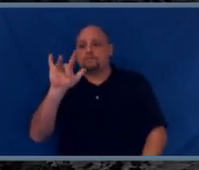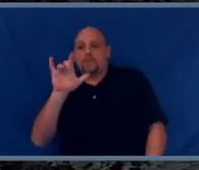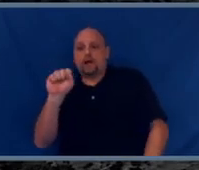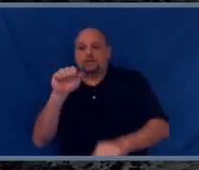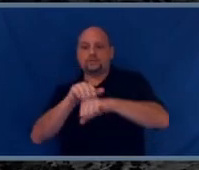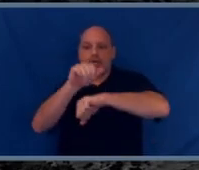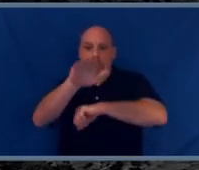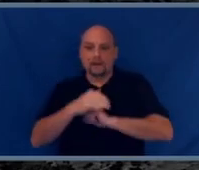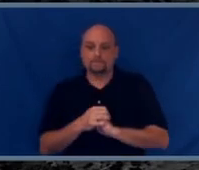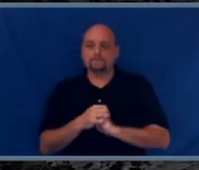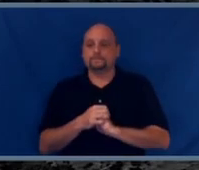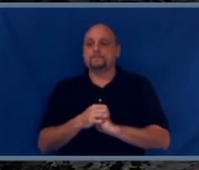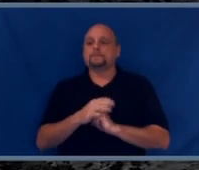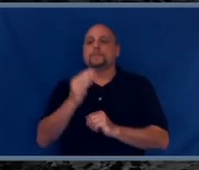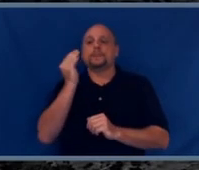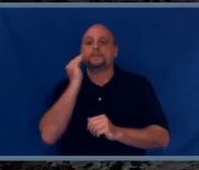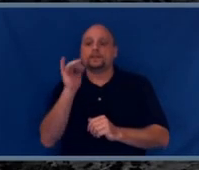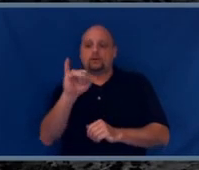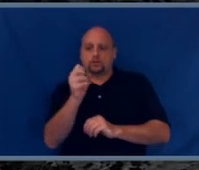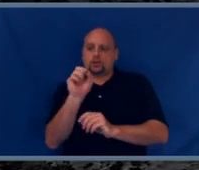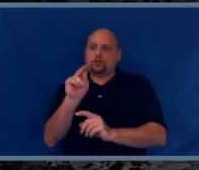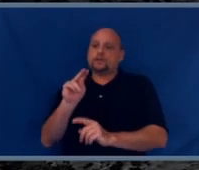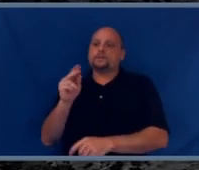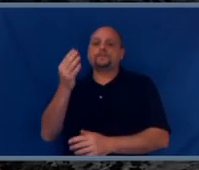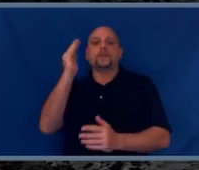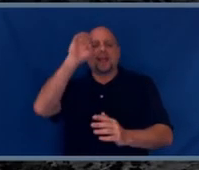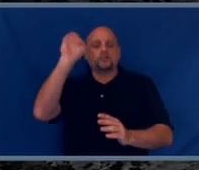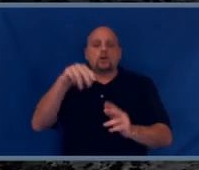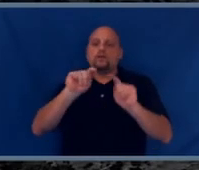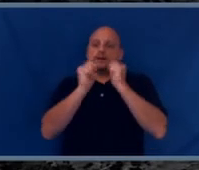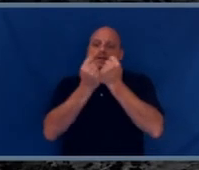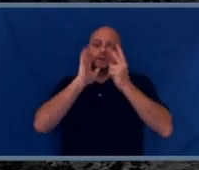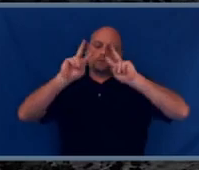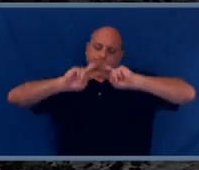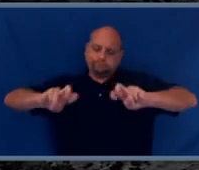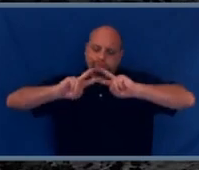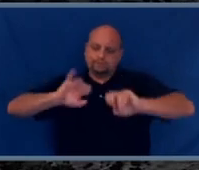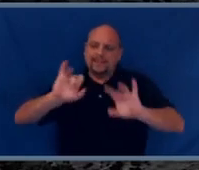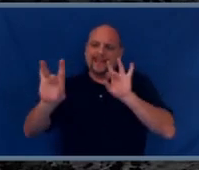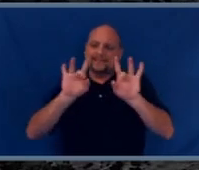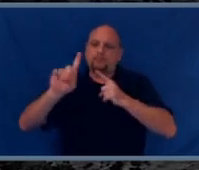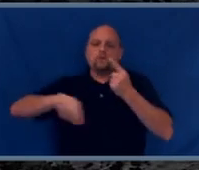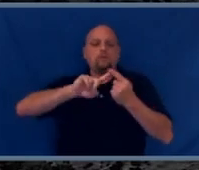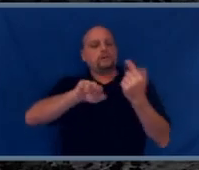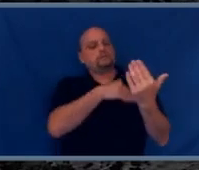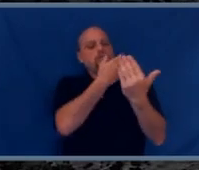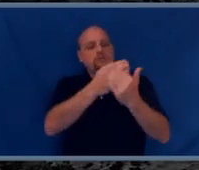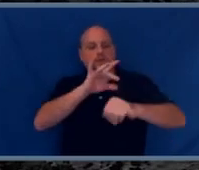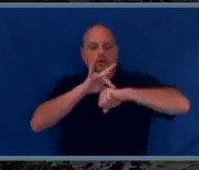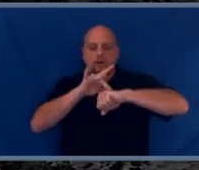JASON, WILL THE TEAM ANALYSE THE SAMPLE WHEN IT'S DELIVERED TO EARTH. BEFORE THAT THERE'S A TONNE THAT